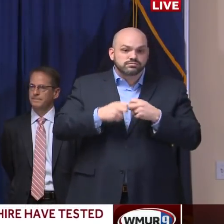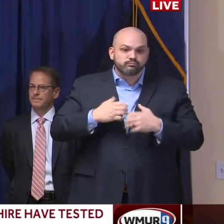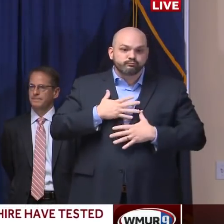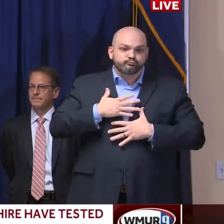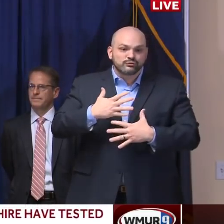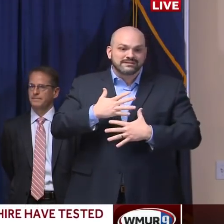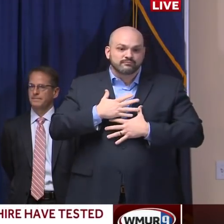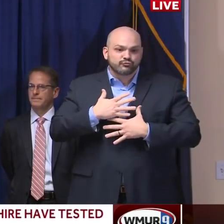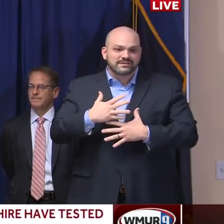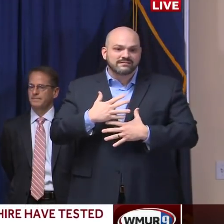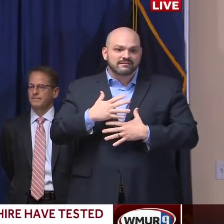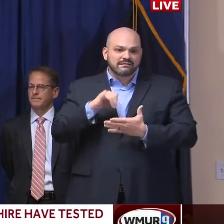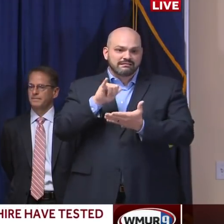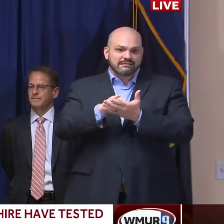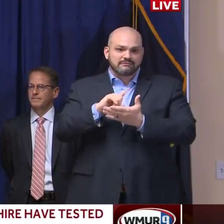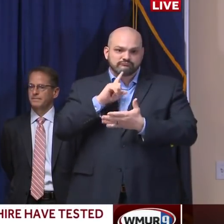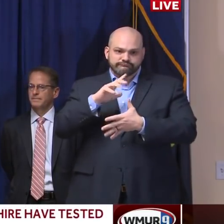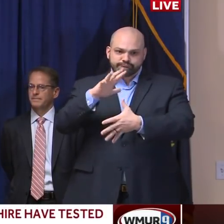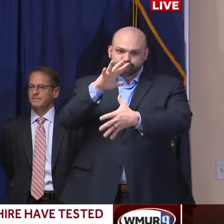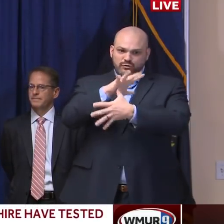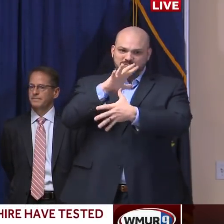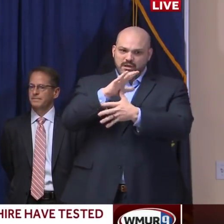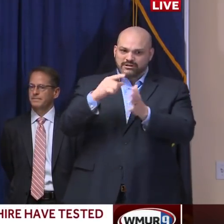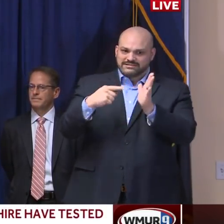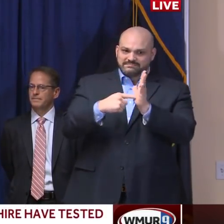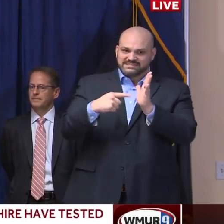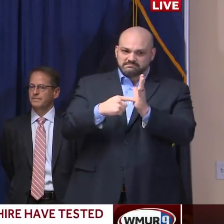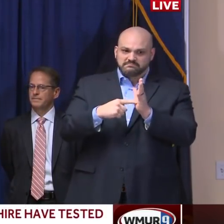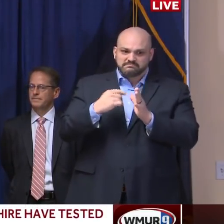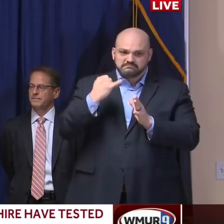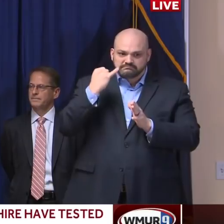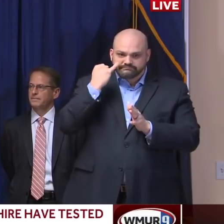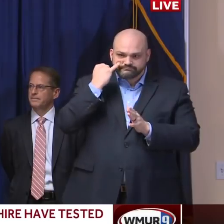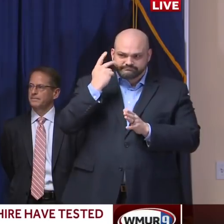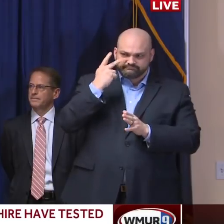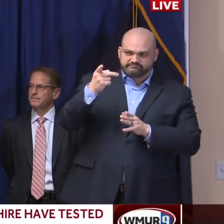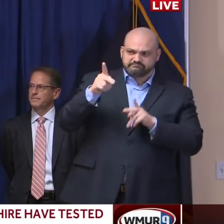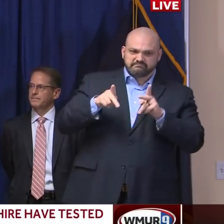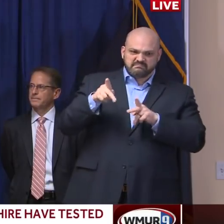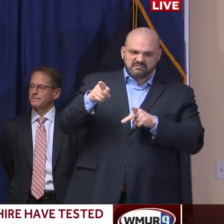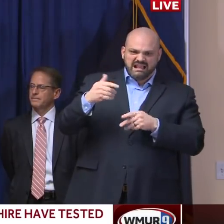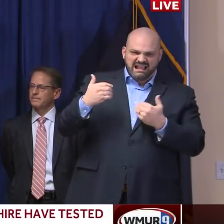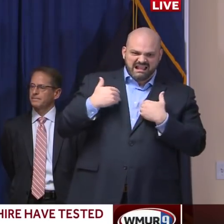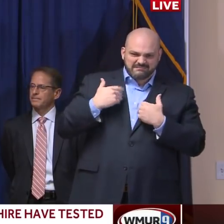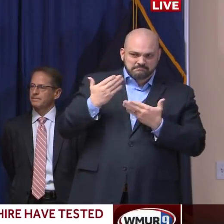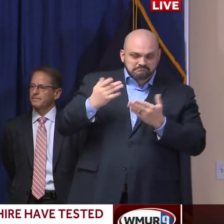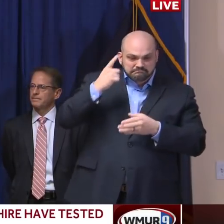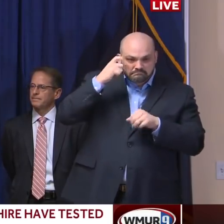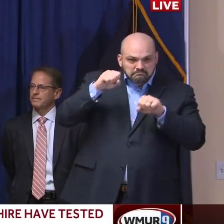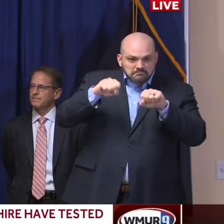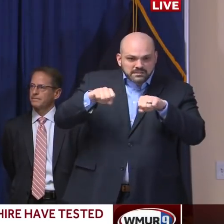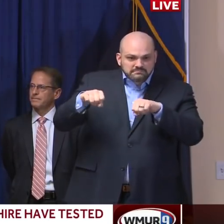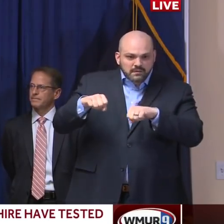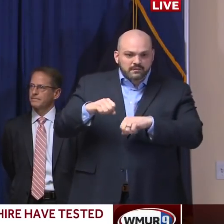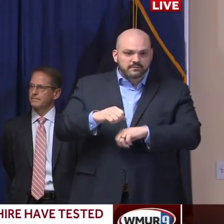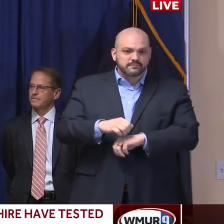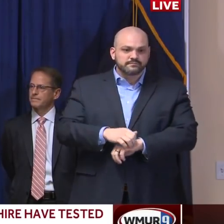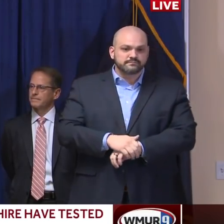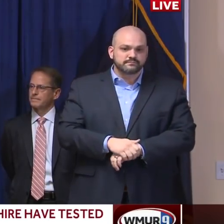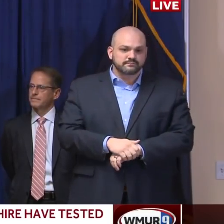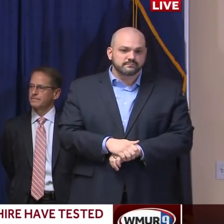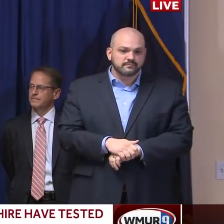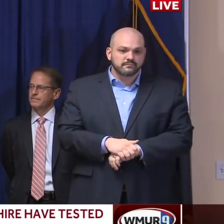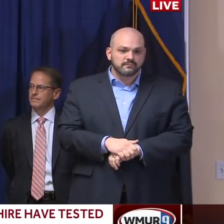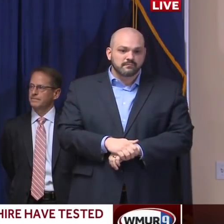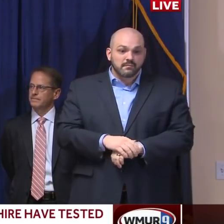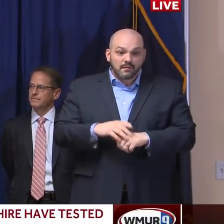FEVER AND COUGH AND DIFFICULTY BREATHING ARE SOME OF THE PRIMARY SYMPTOMS THAT HAVE BEEN DESCRIBED IN PEOPLE WITH COVID-19.